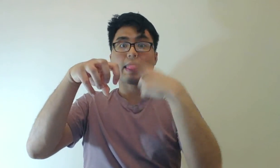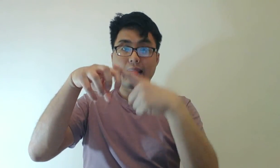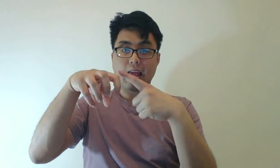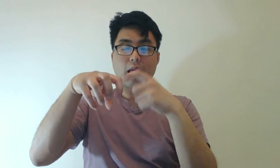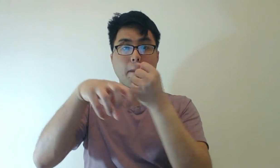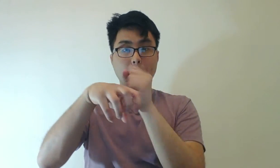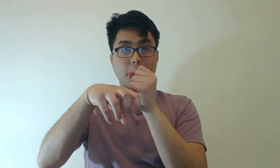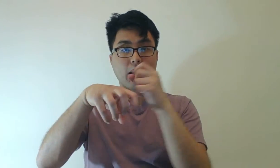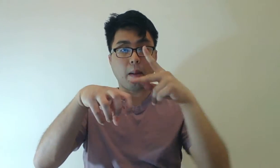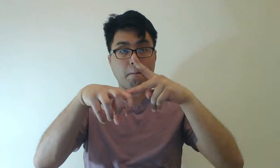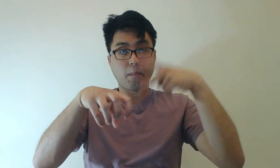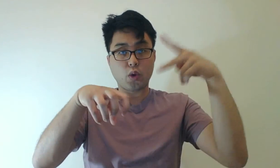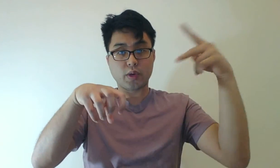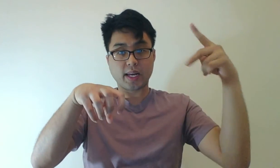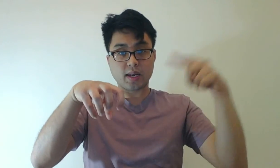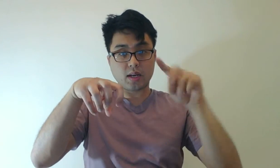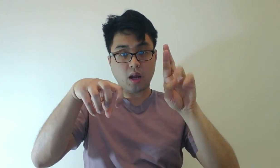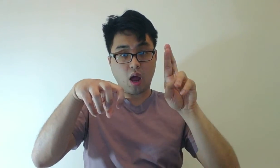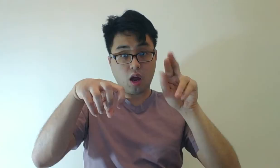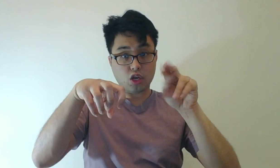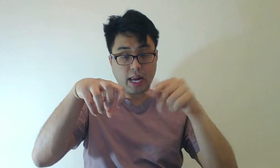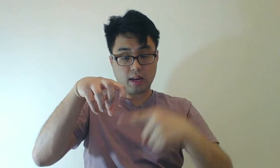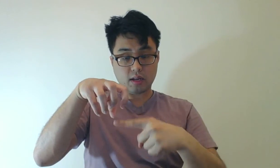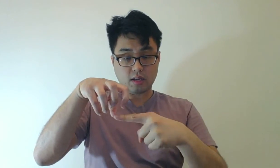then makes protein from RNA